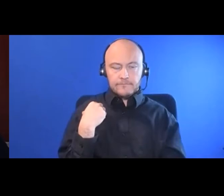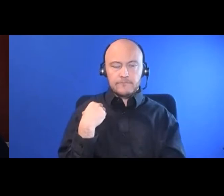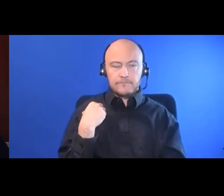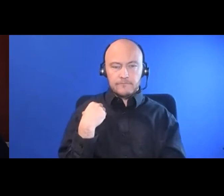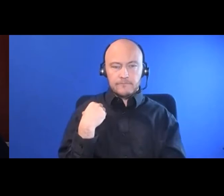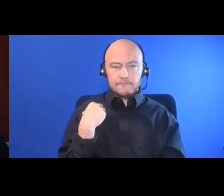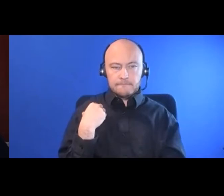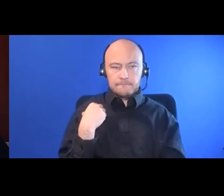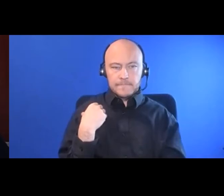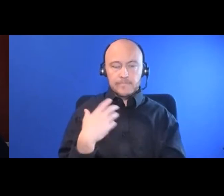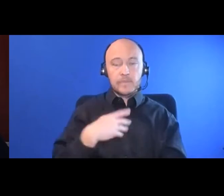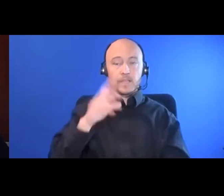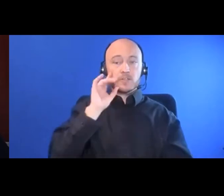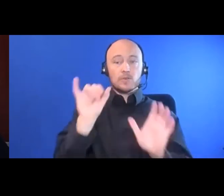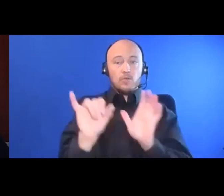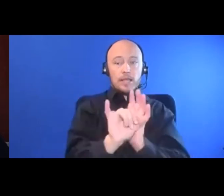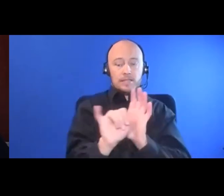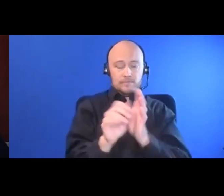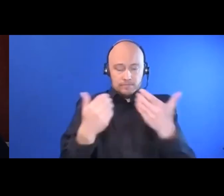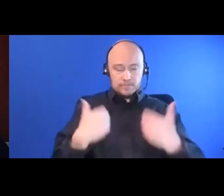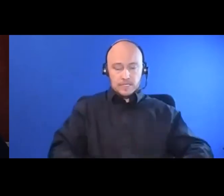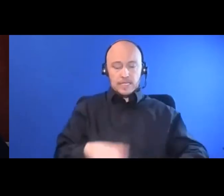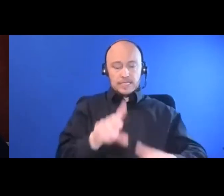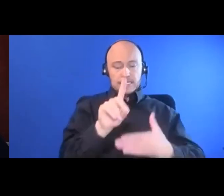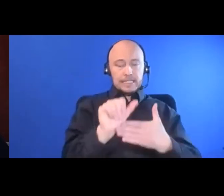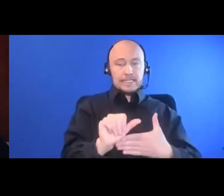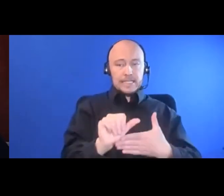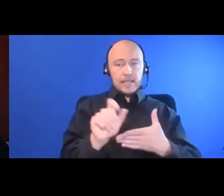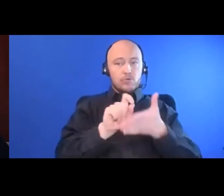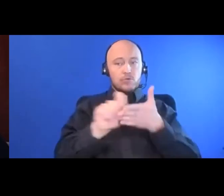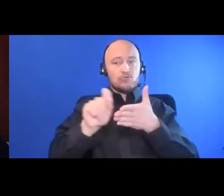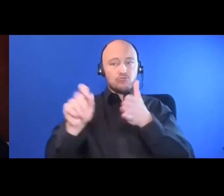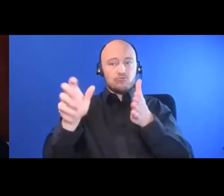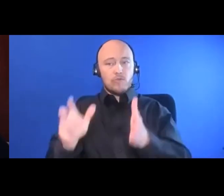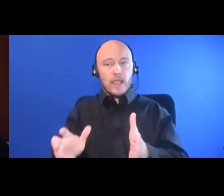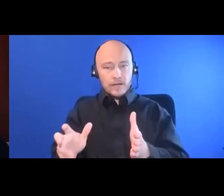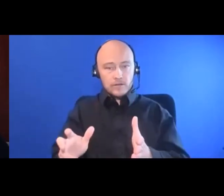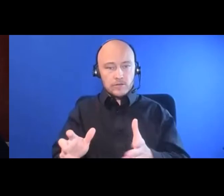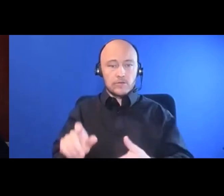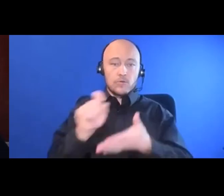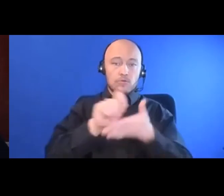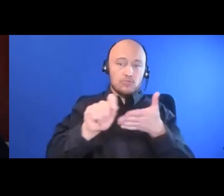I identify as a disabled writer or a writer with a disability,